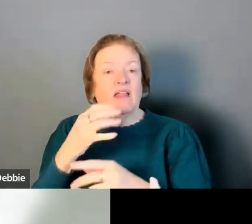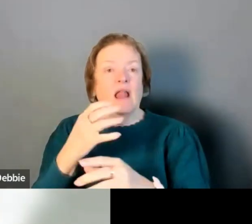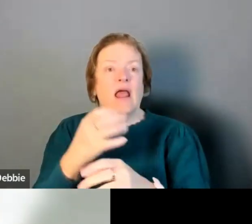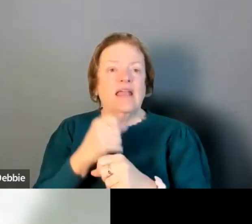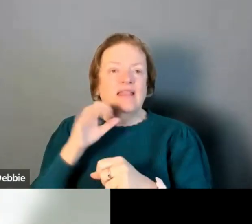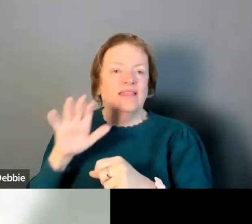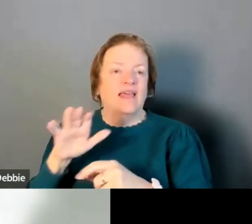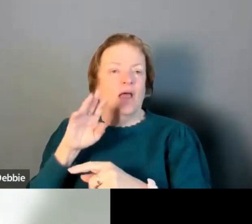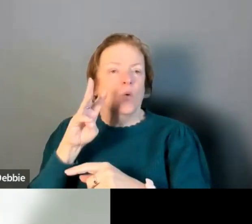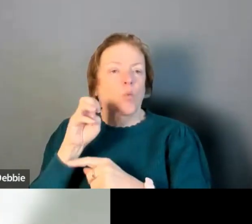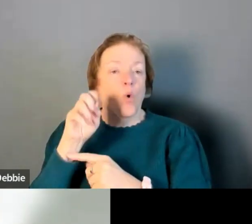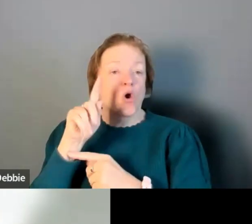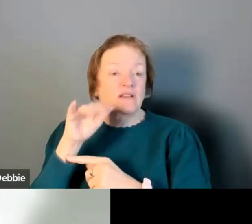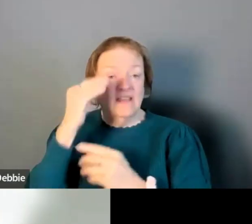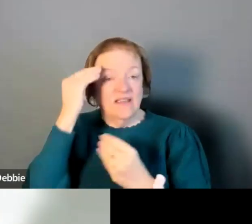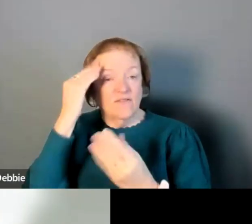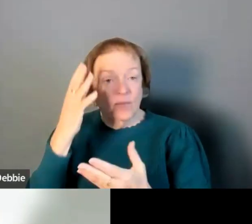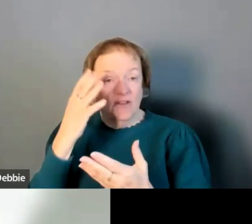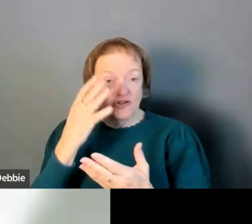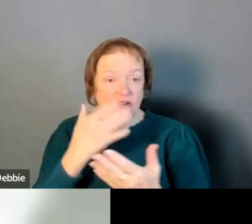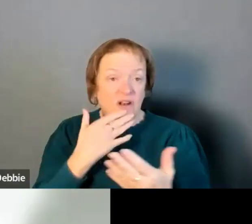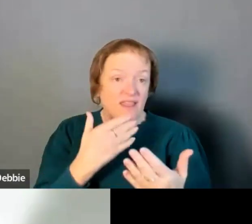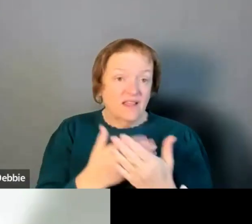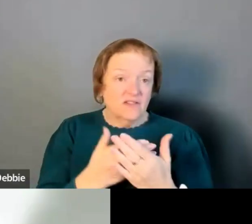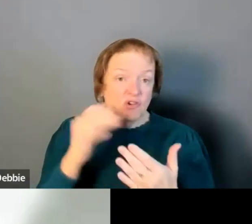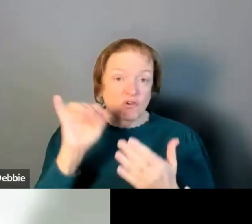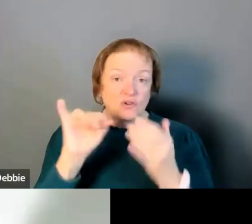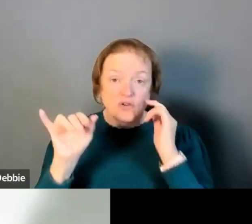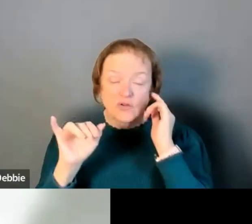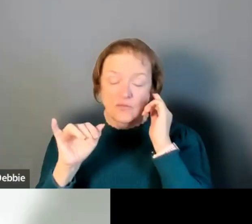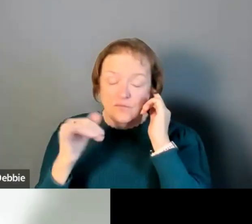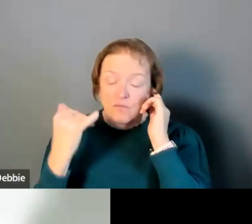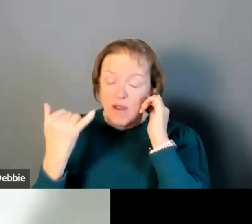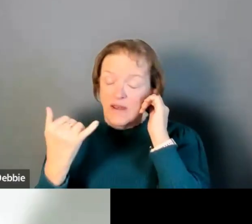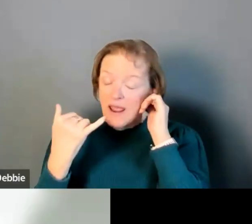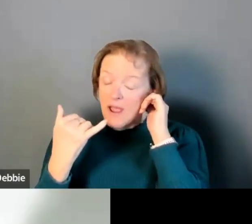Warrant information is good. So right now, any child that gets a